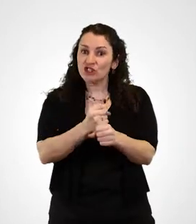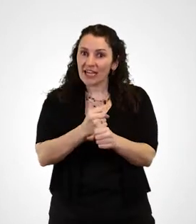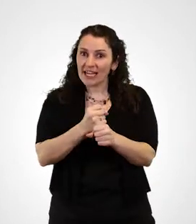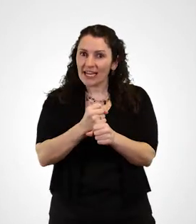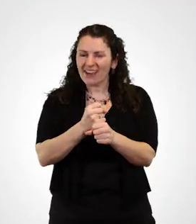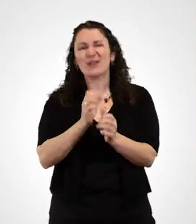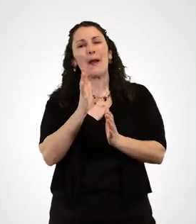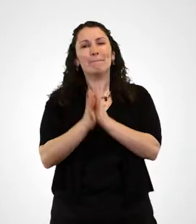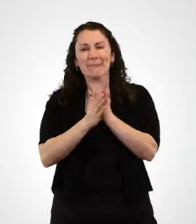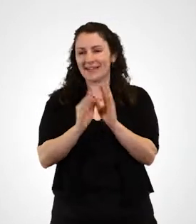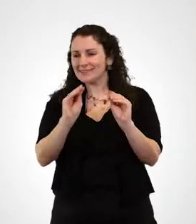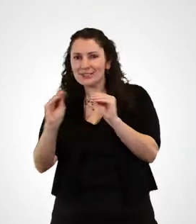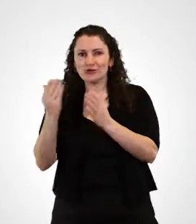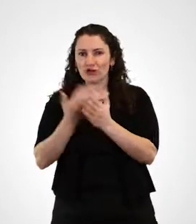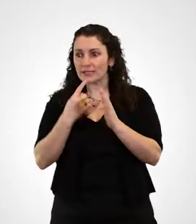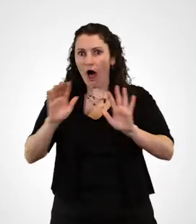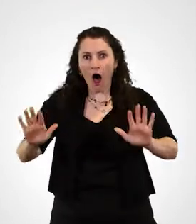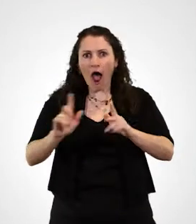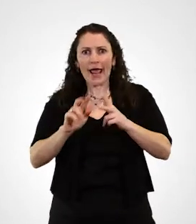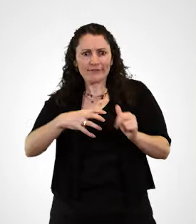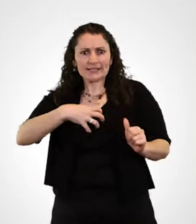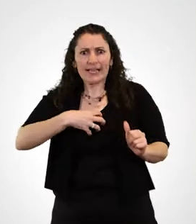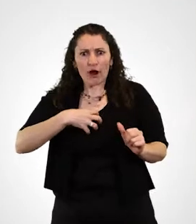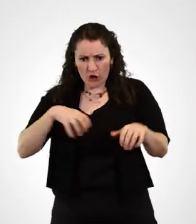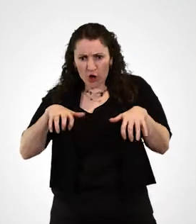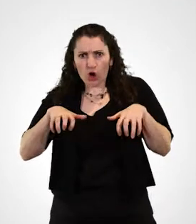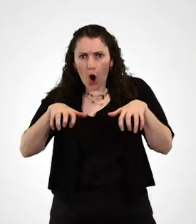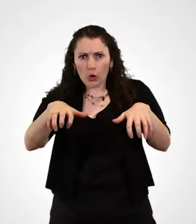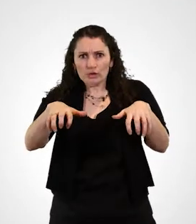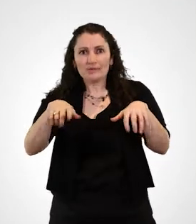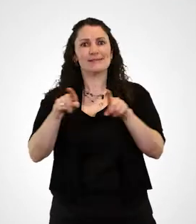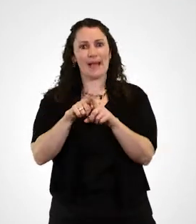and they say "g, g, g", that's the same sound that the letter G makes.